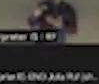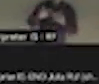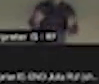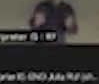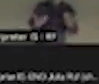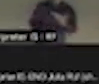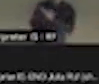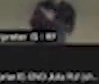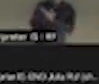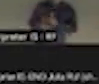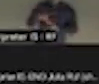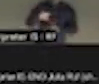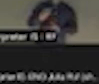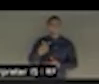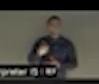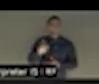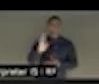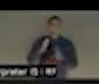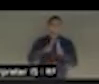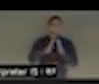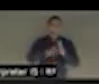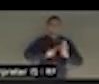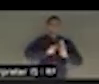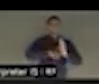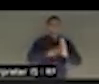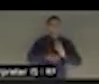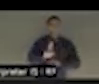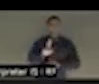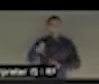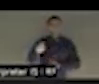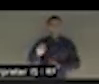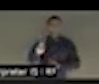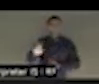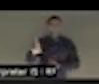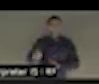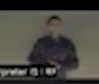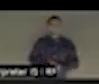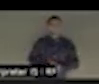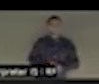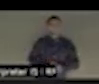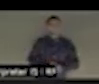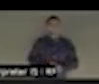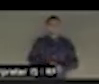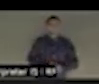Yes, hello. Hi, I'm Peter Kemeny. I work also at Funka